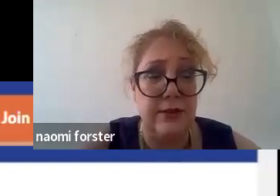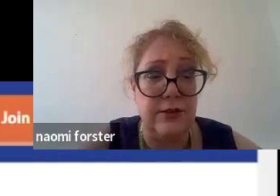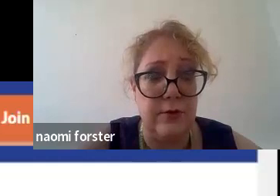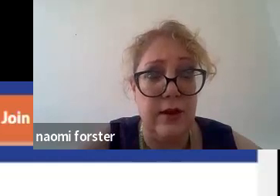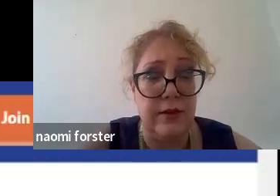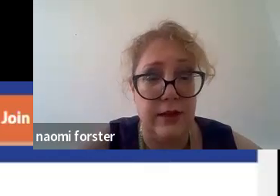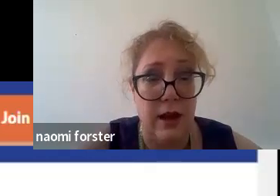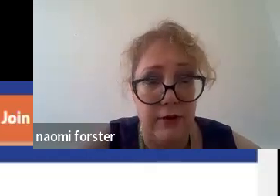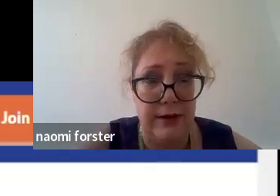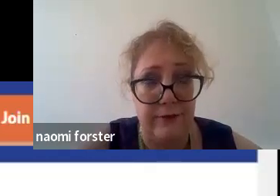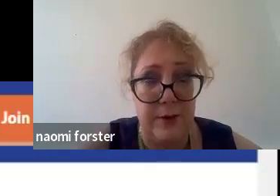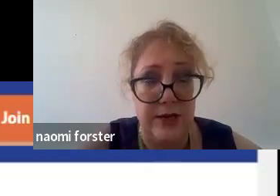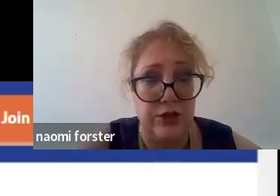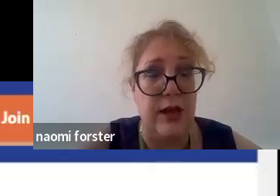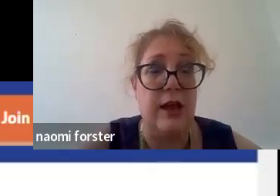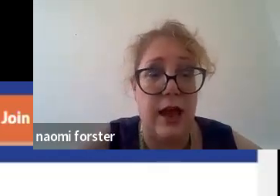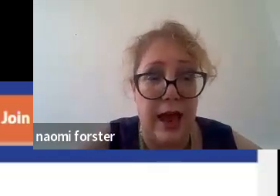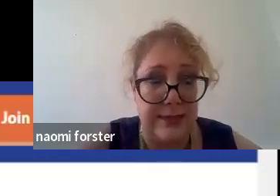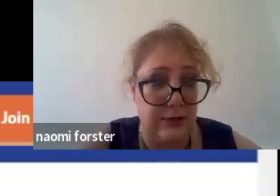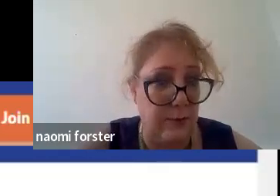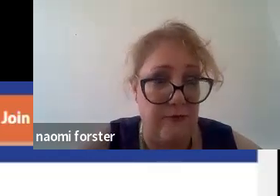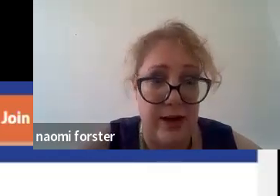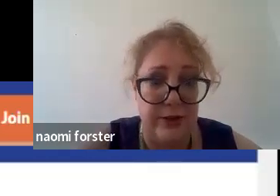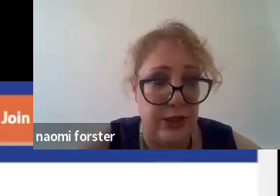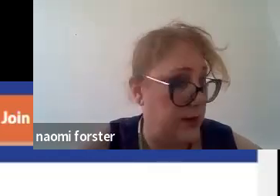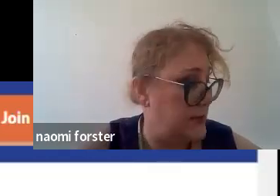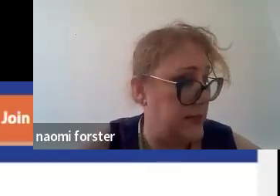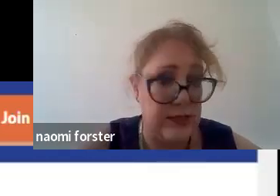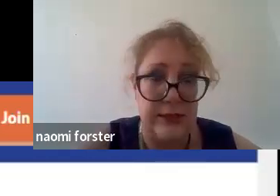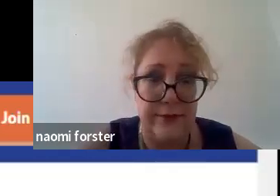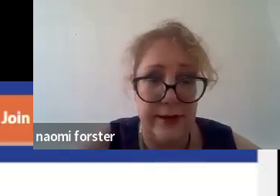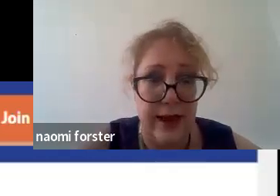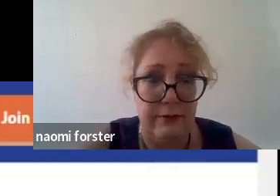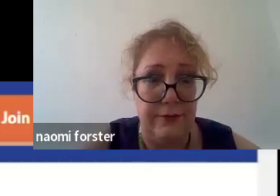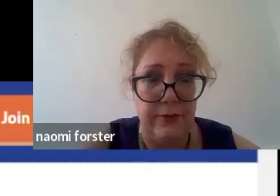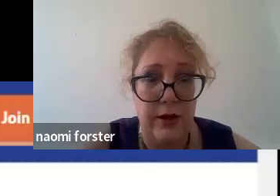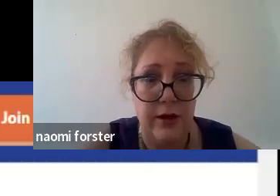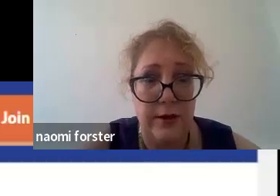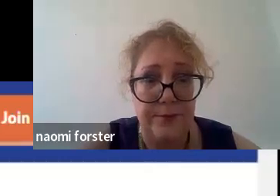to the current information as it's relevant to us as Teachers of the Deaf.